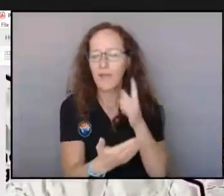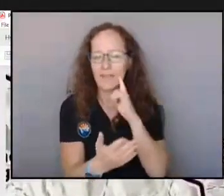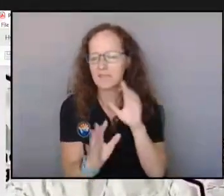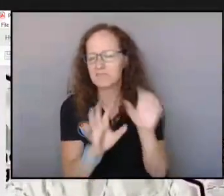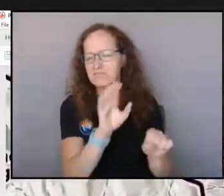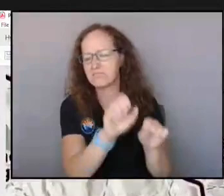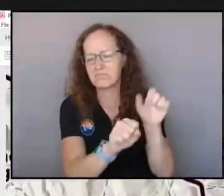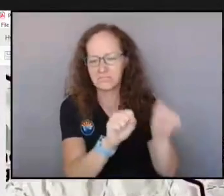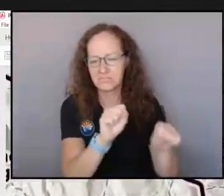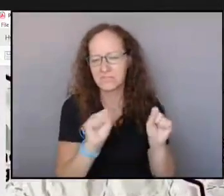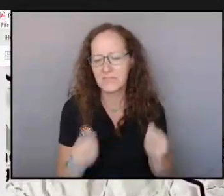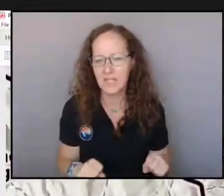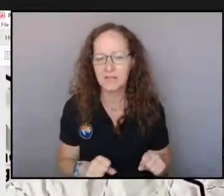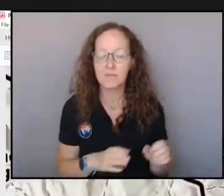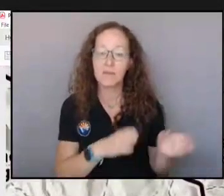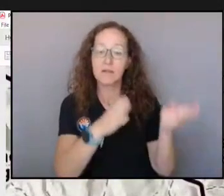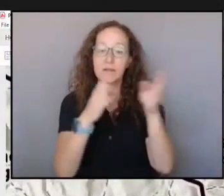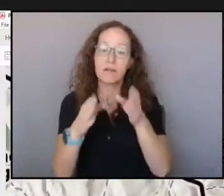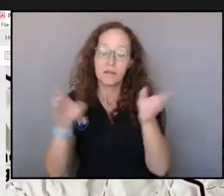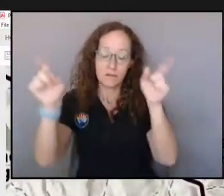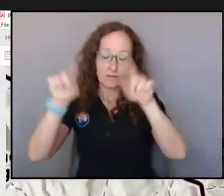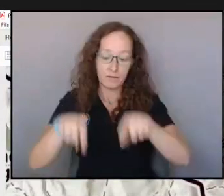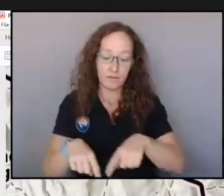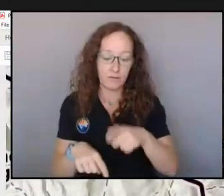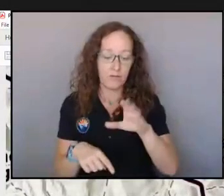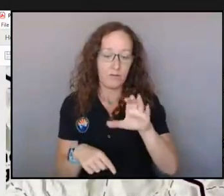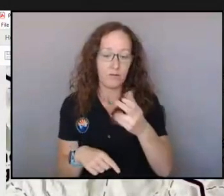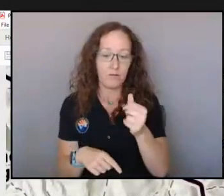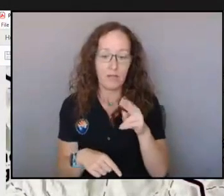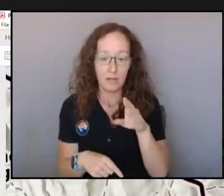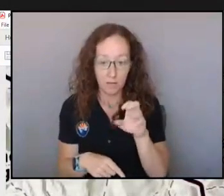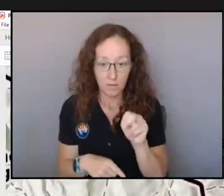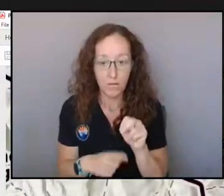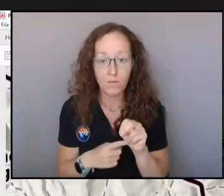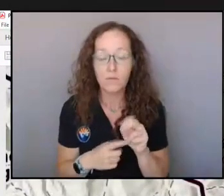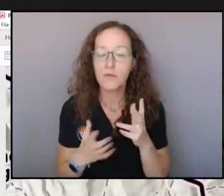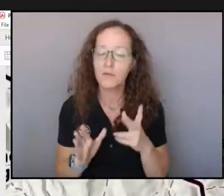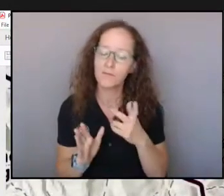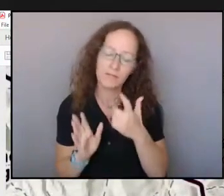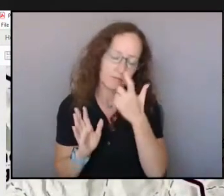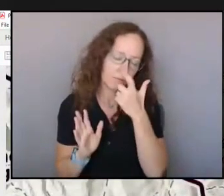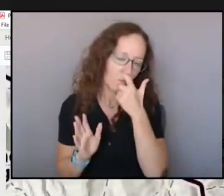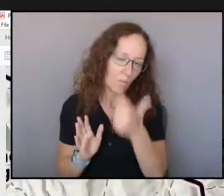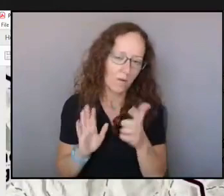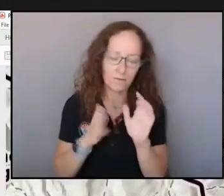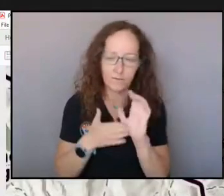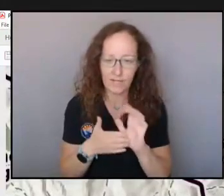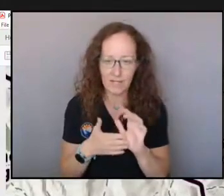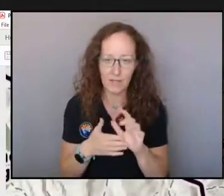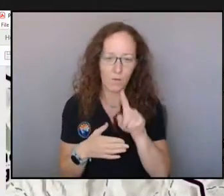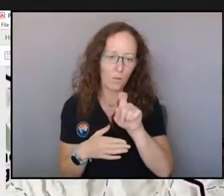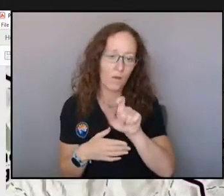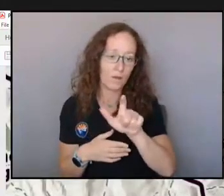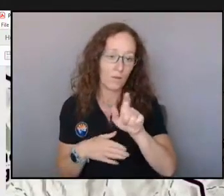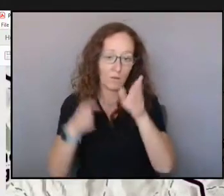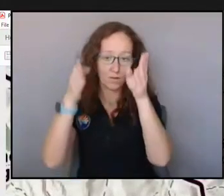121 CORRIDOR, THAT AREA HERE WILL CONTINUE TO BACK DOWN, CONSUMING THOSE FUELS, ALLOWING THAT AREA TO